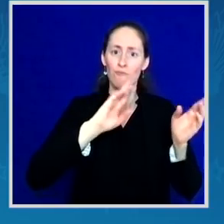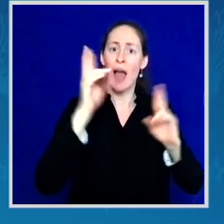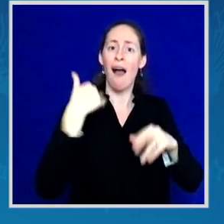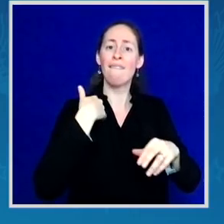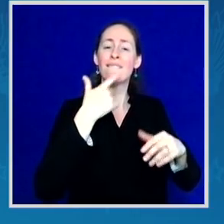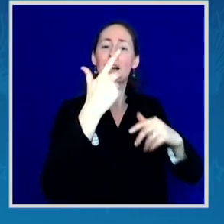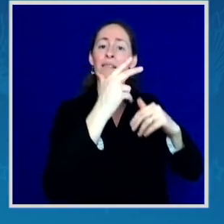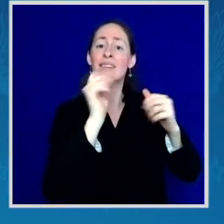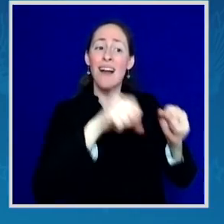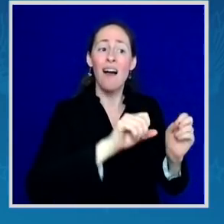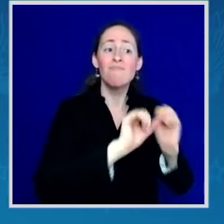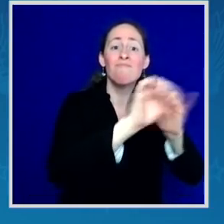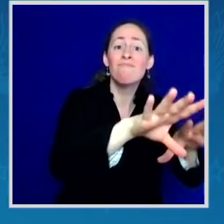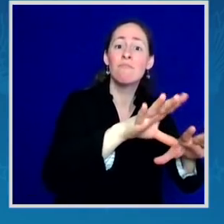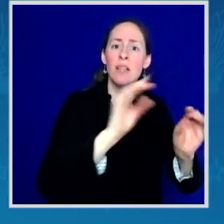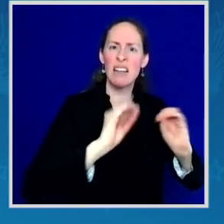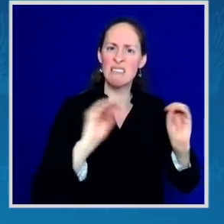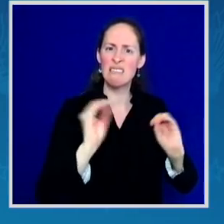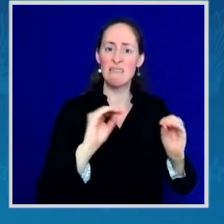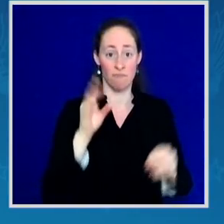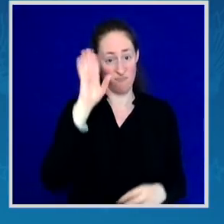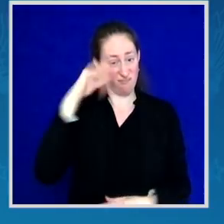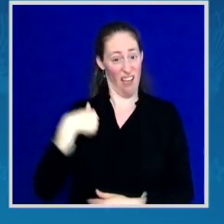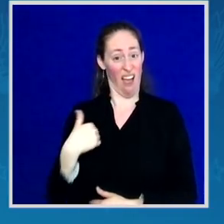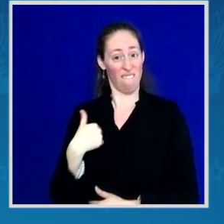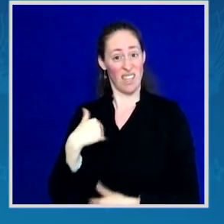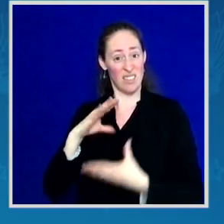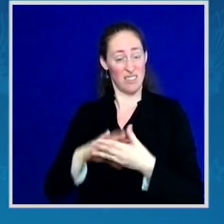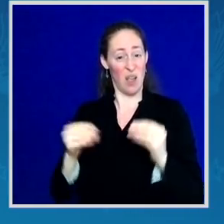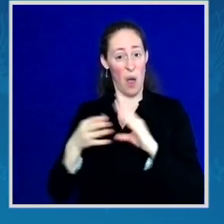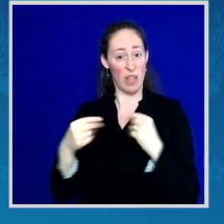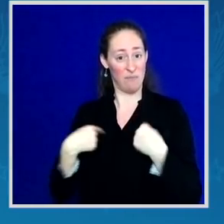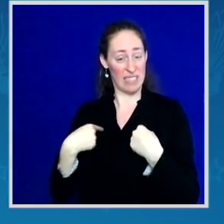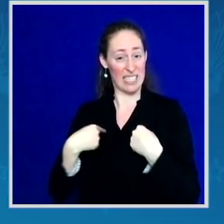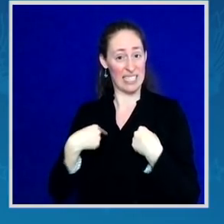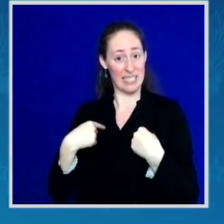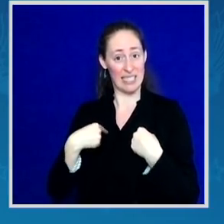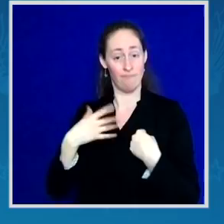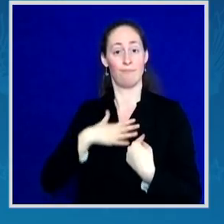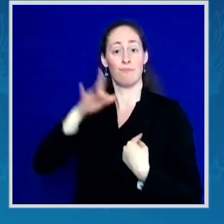When my mother, who raised my sister and me, Dr. Fauci knows this, I am very proud to say that my mother